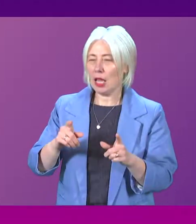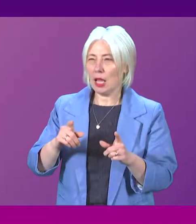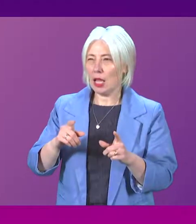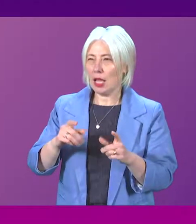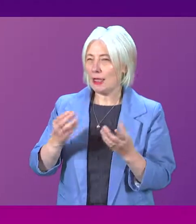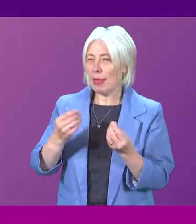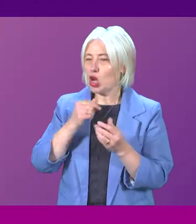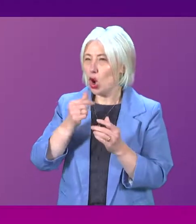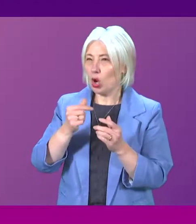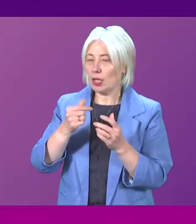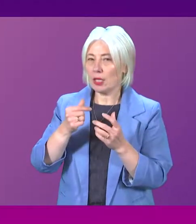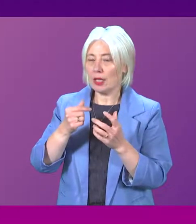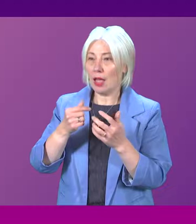Act 2005—how the inquiry should operate.